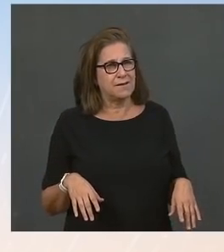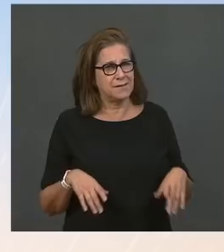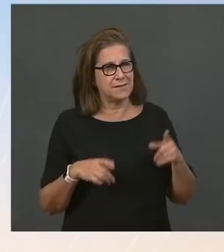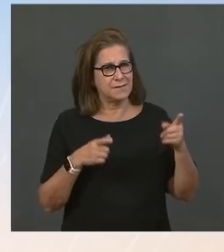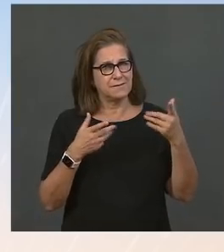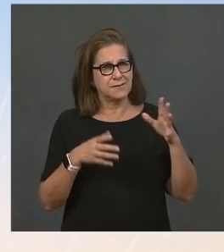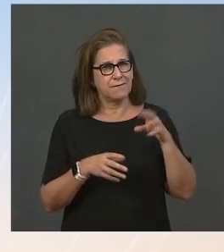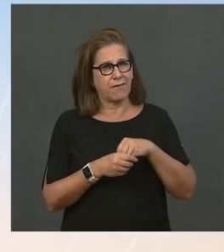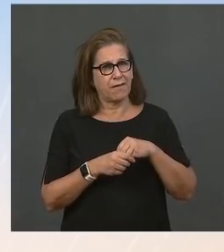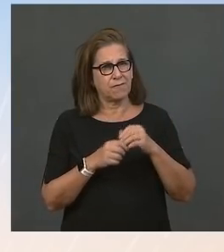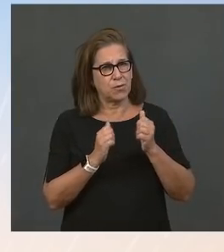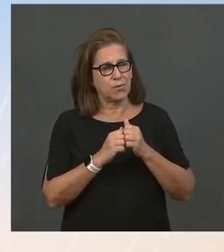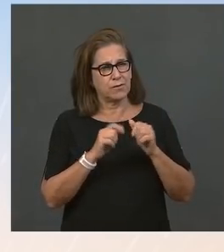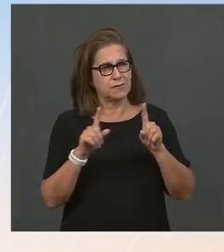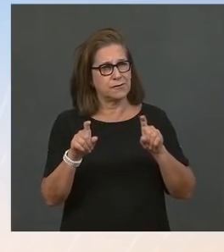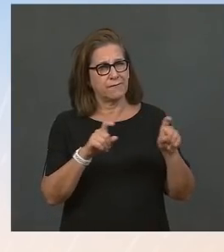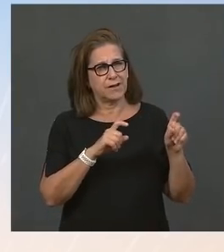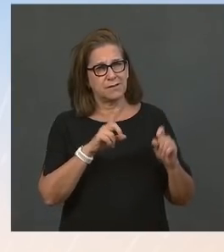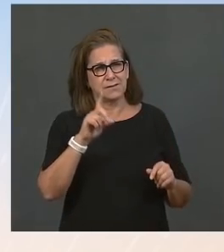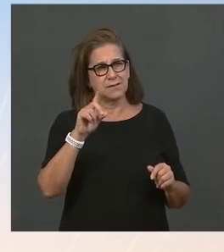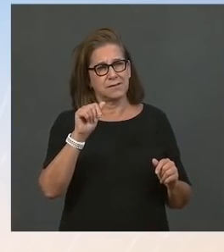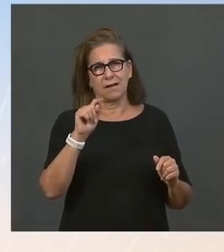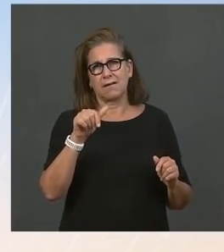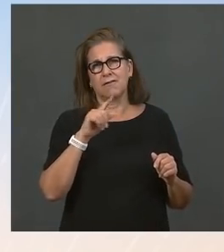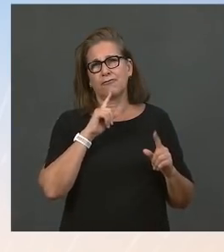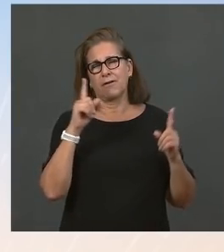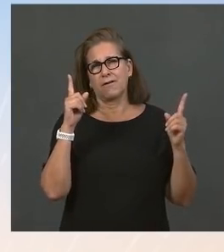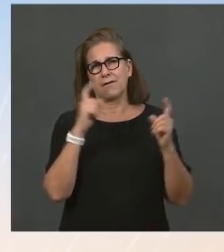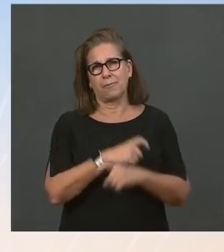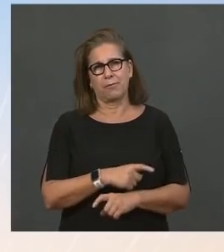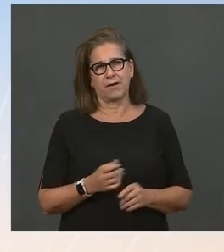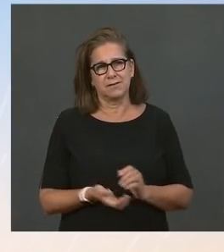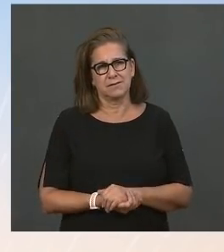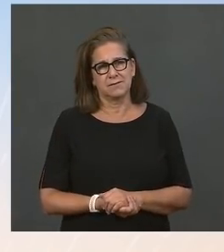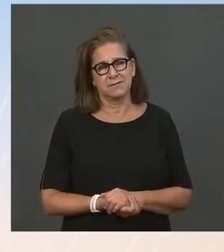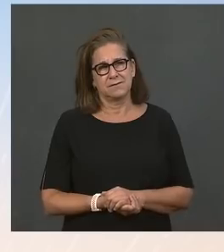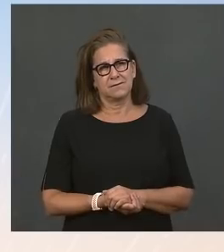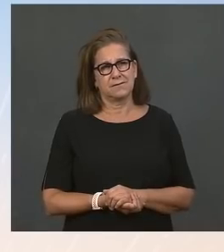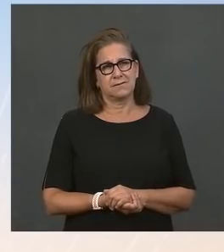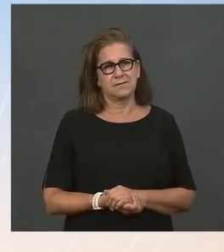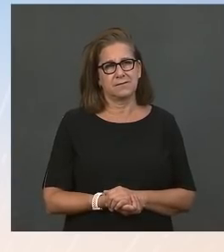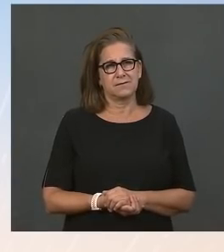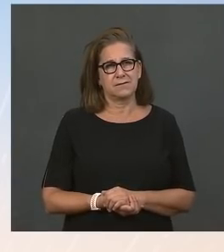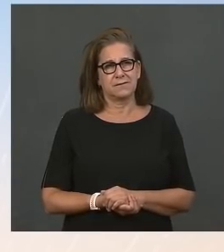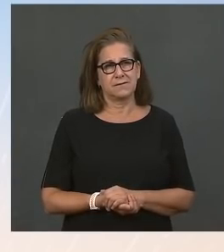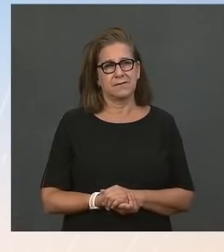So, I would just go back to what our view is -- is that we're still going through a hard time in this country,